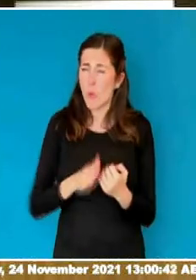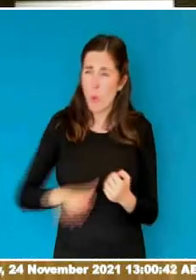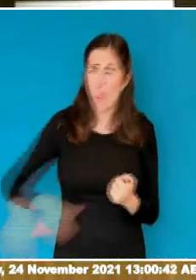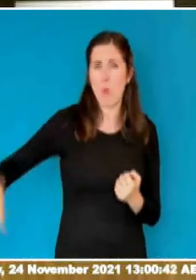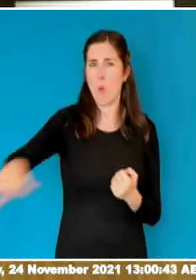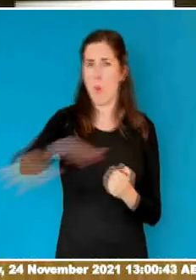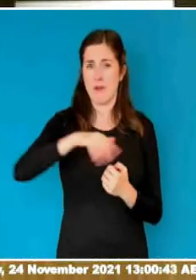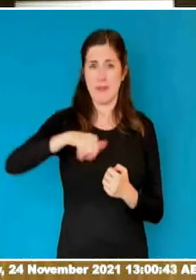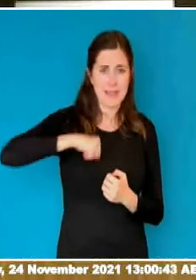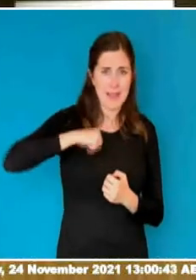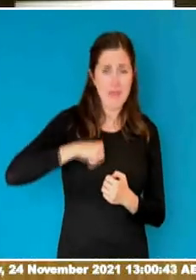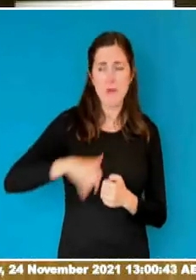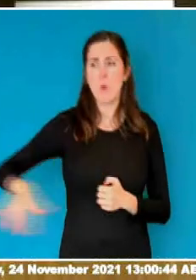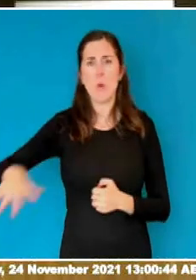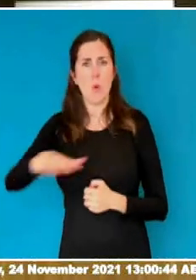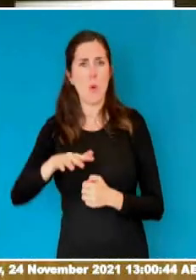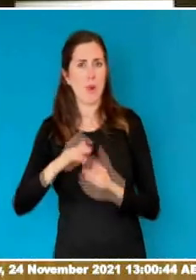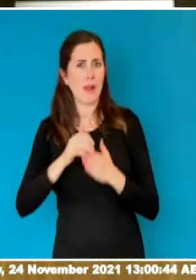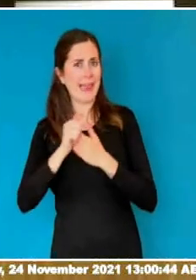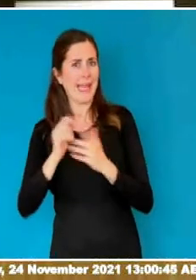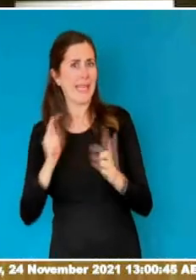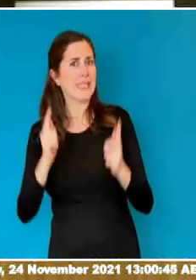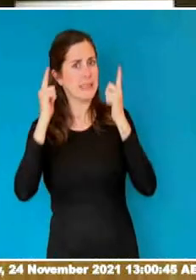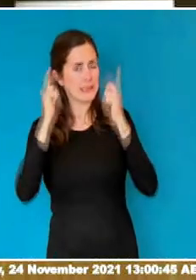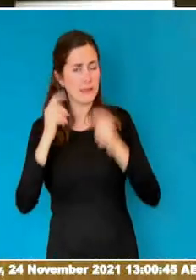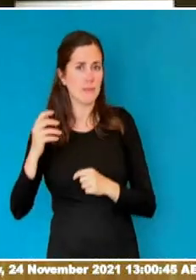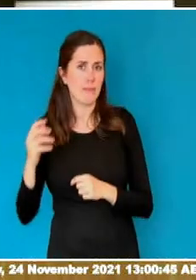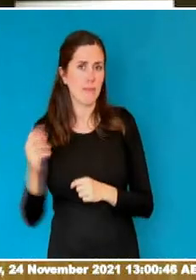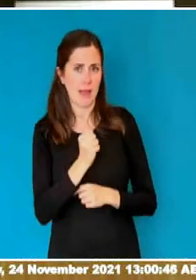and so through our people committee what we will be doing is actually developing